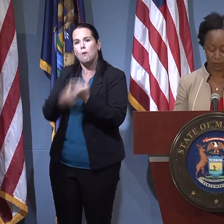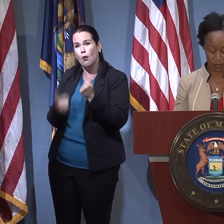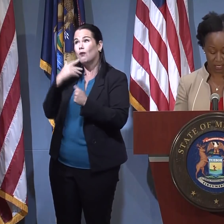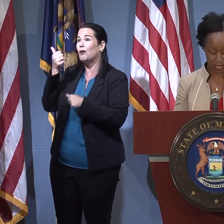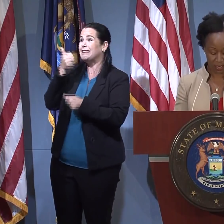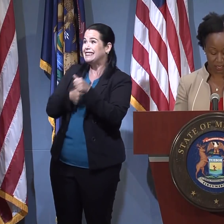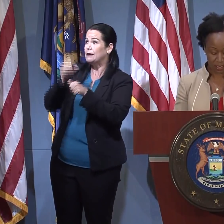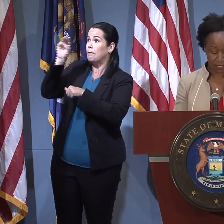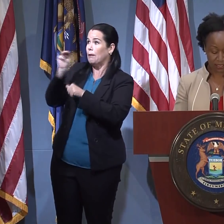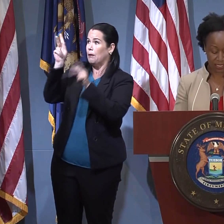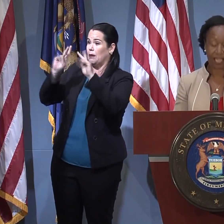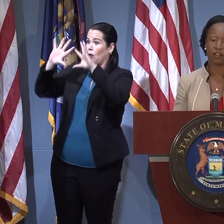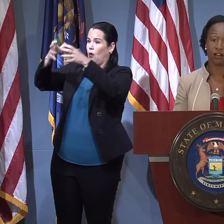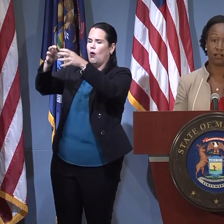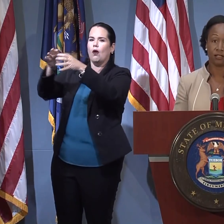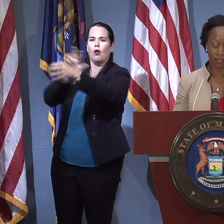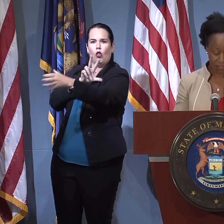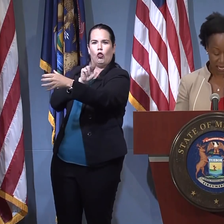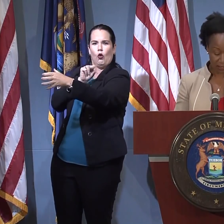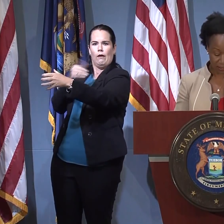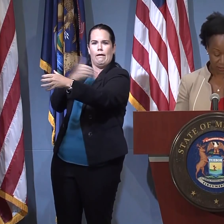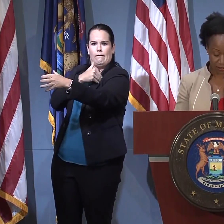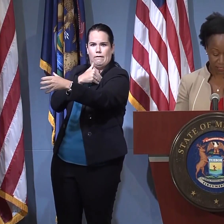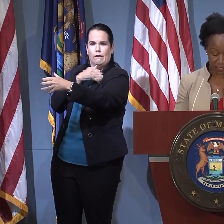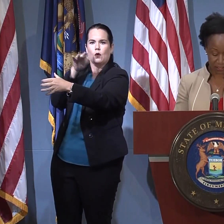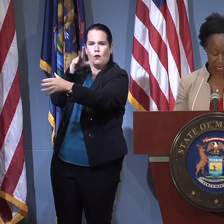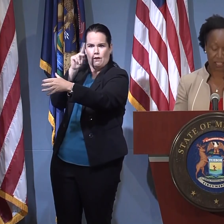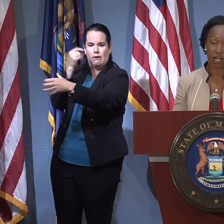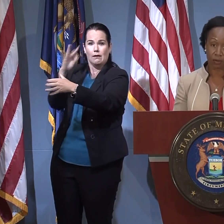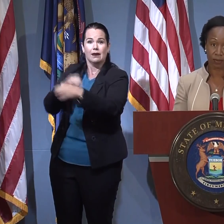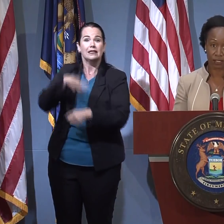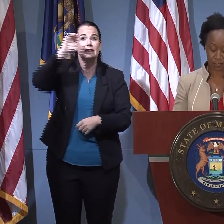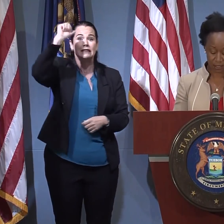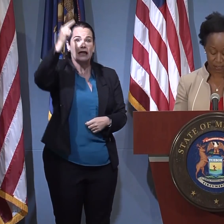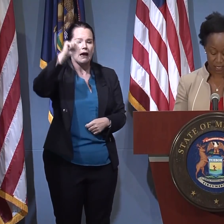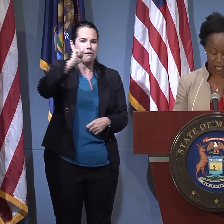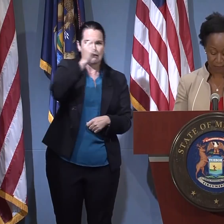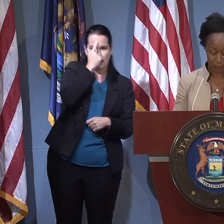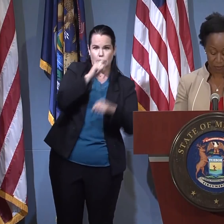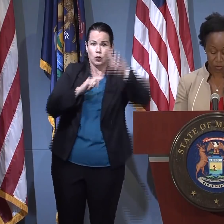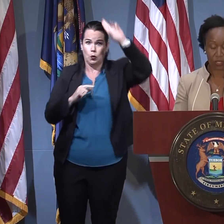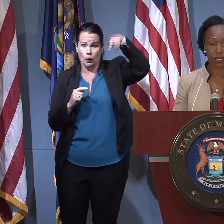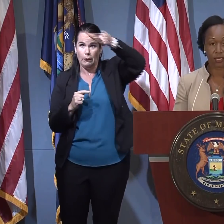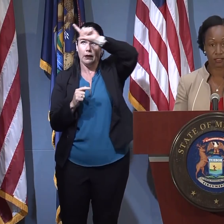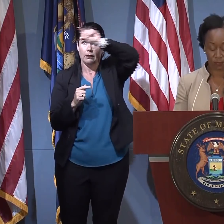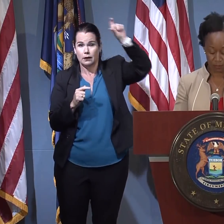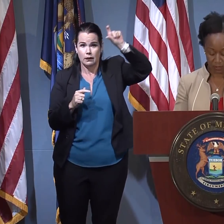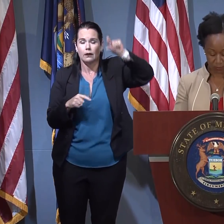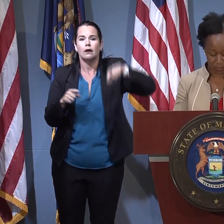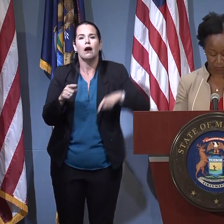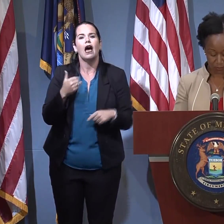THE KALAMAZOO AND DETROIT REGIONS BOTH HAVE OVER 30 CASE PER MILLION PEOPLE PER DAY.